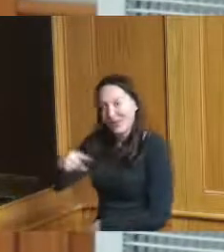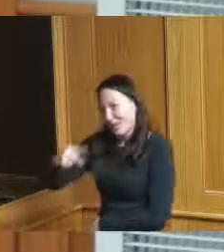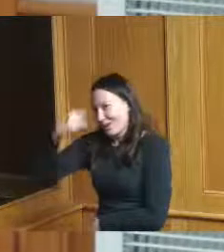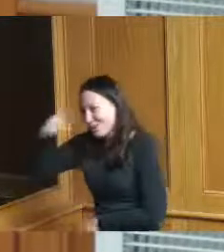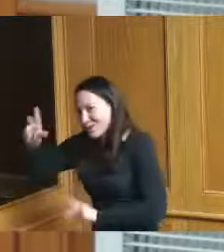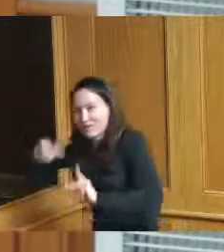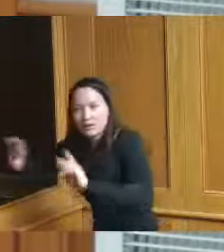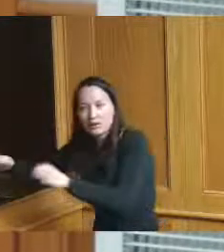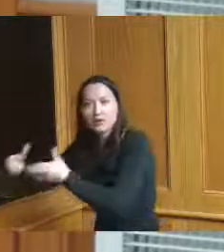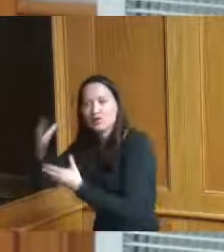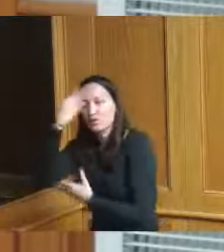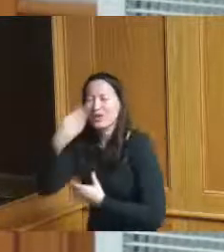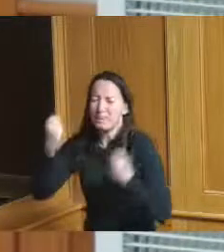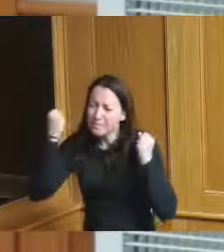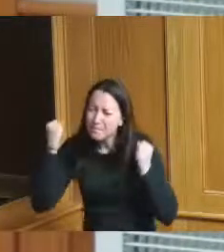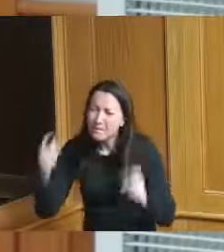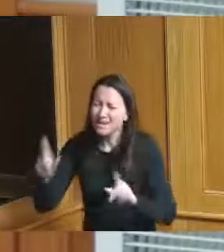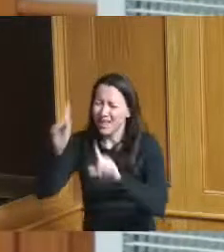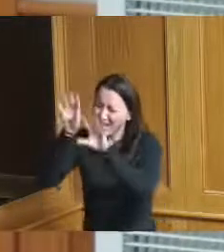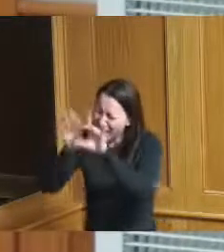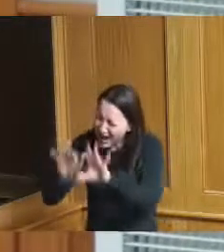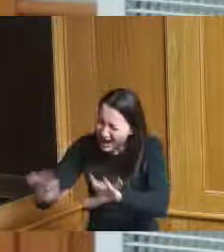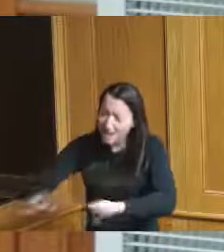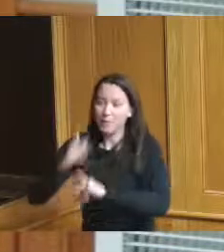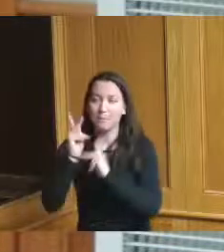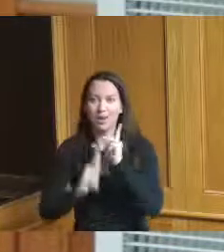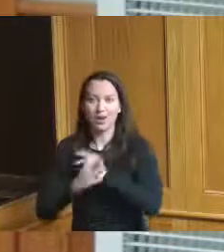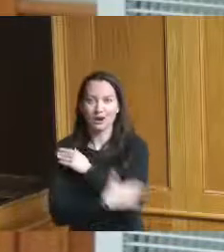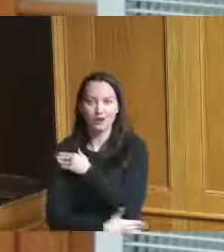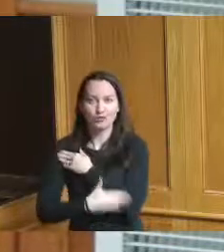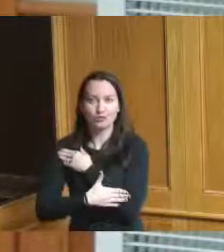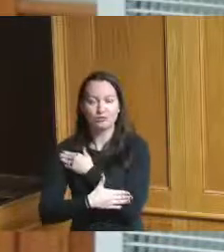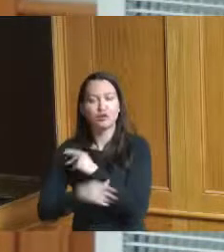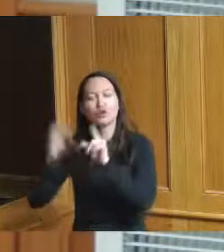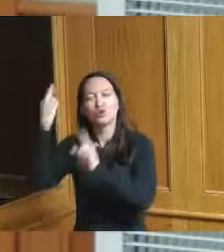there's a lot of people in this country right who are but different of different reasons and I think